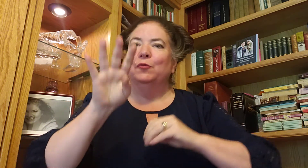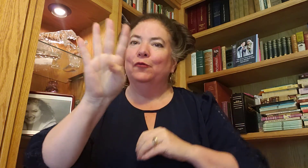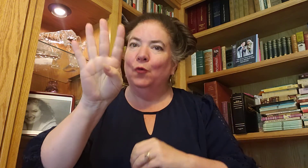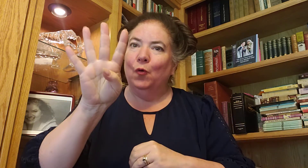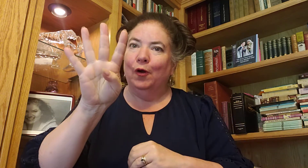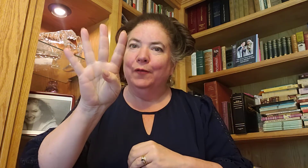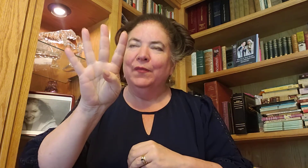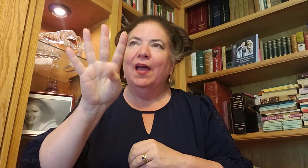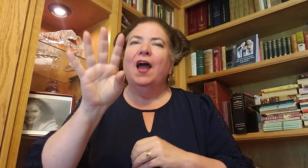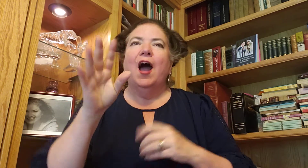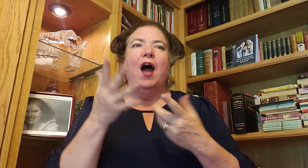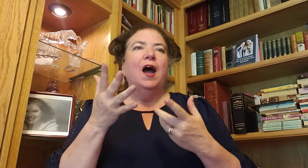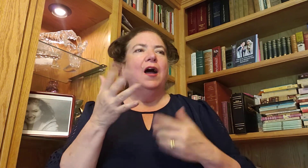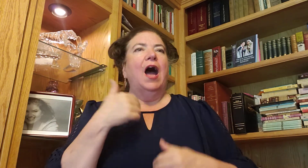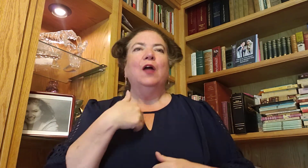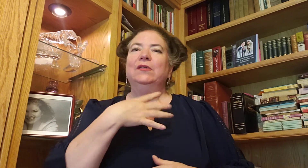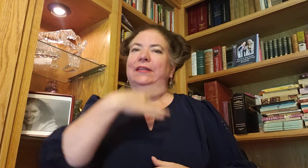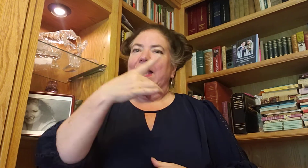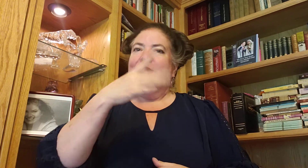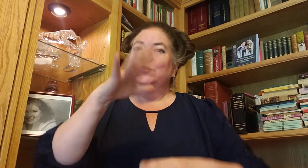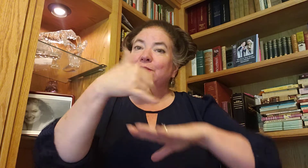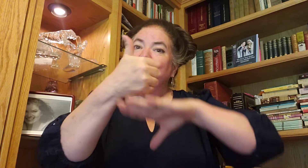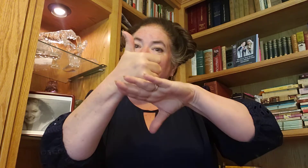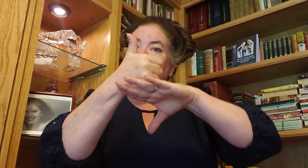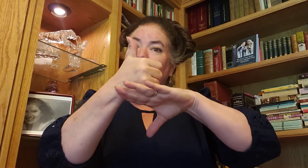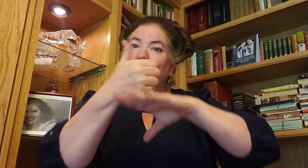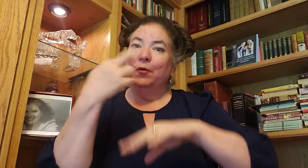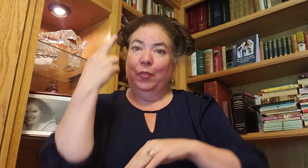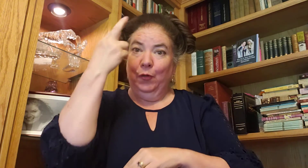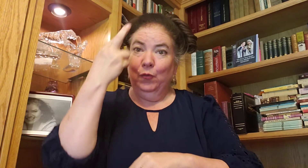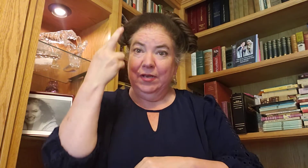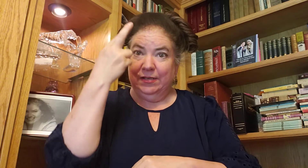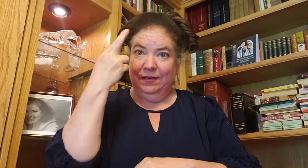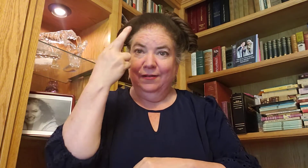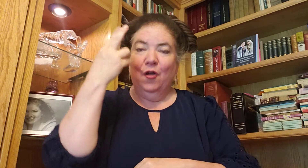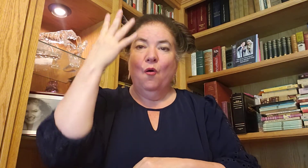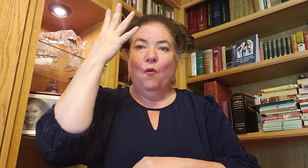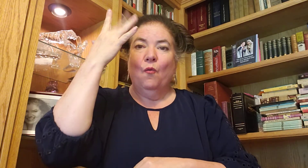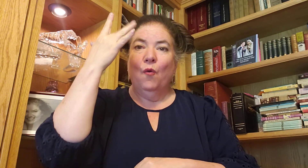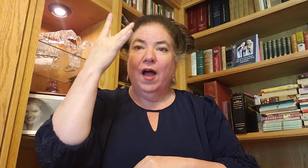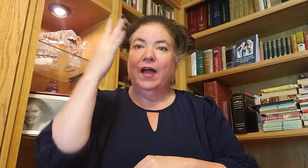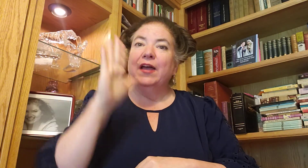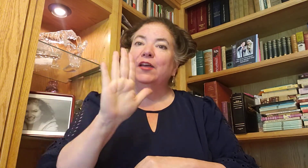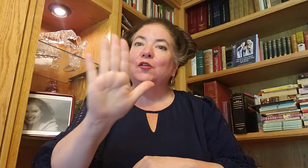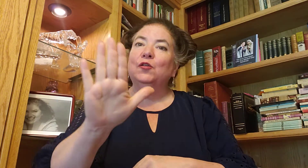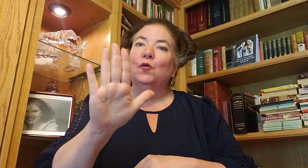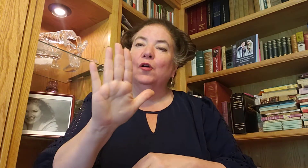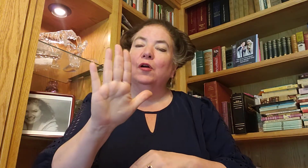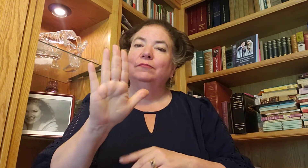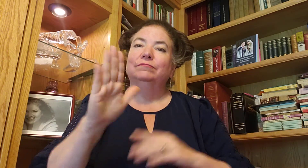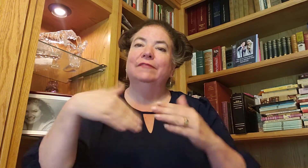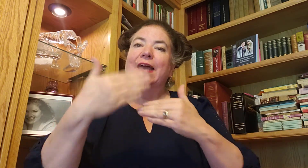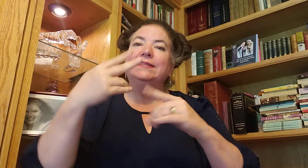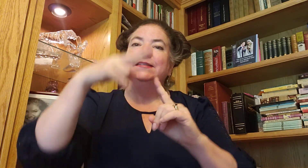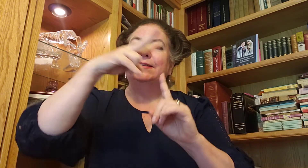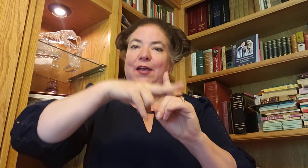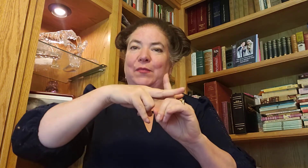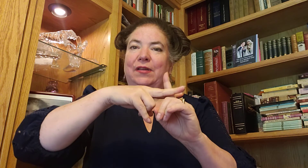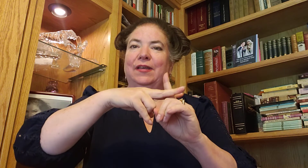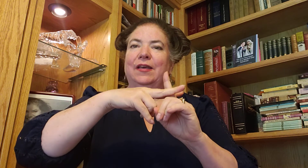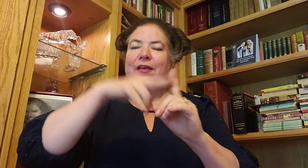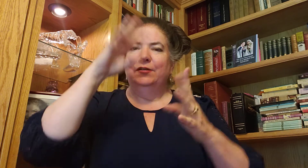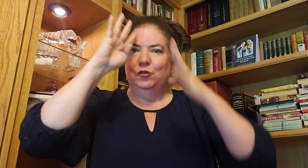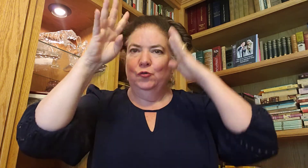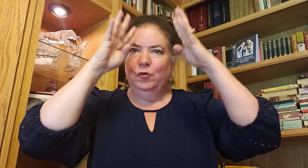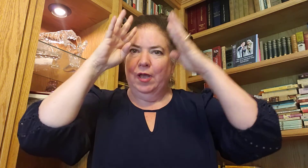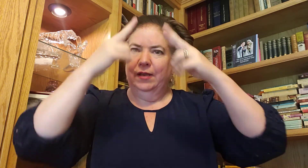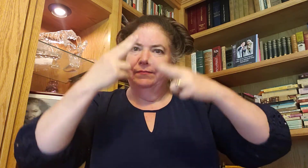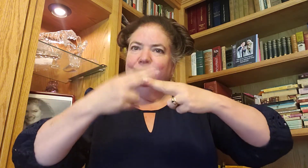four. I would like to set up the reason why your next assignment is to create a